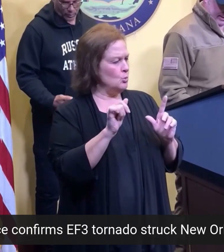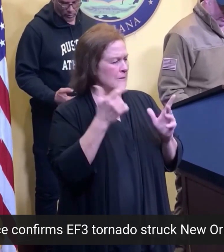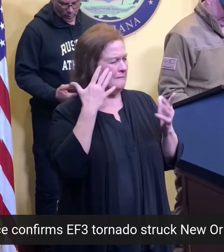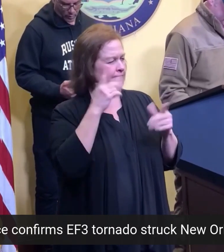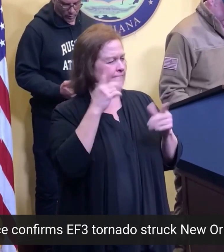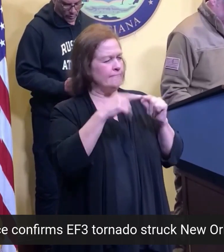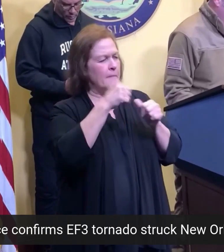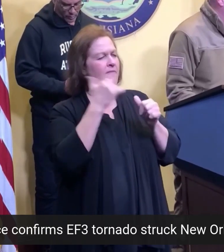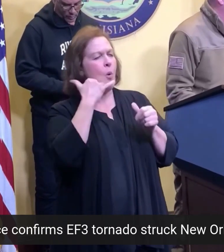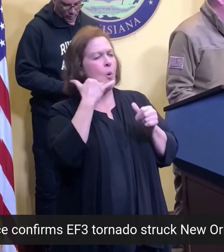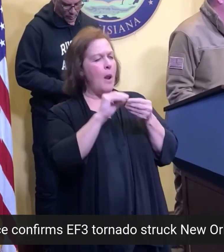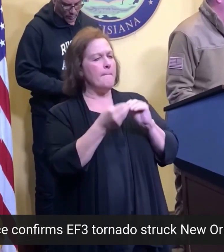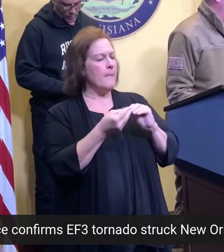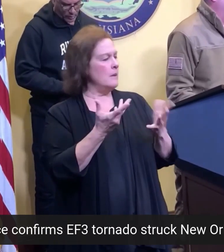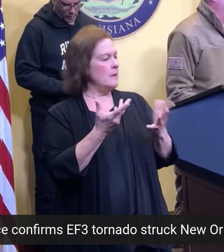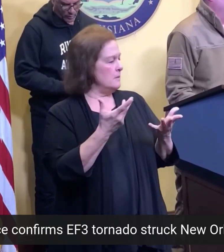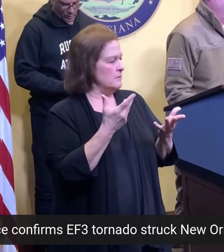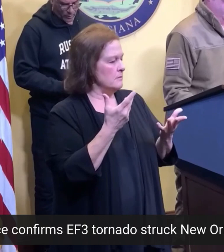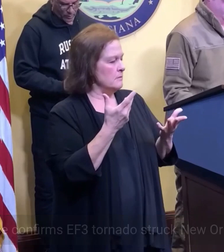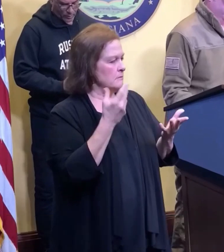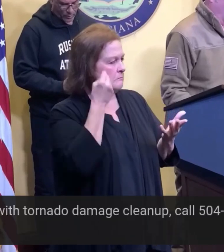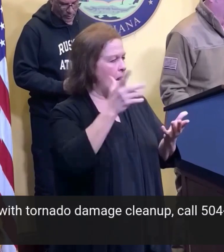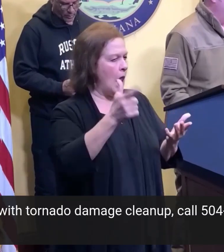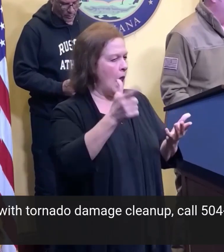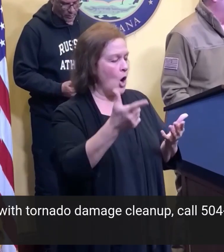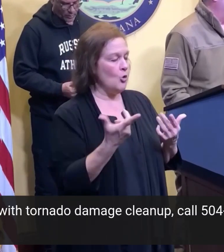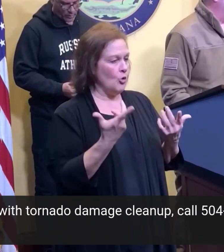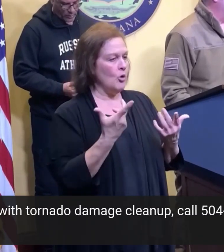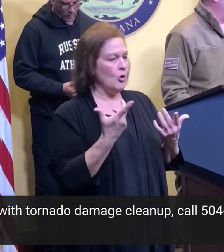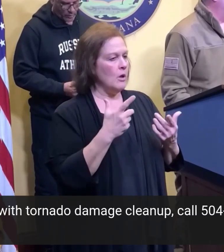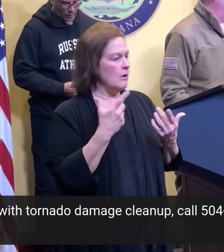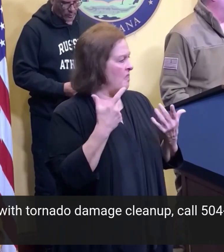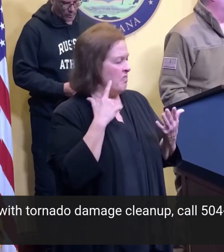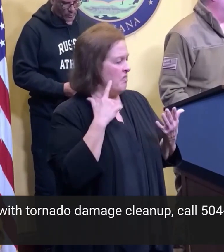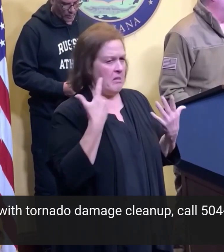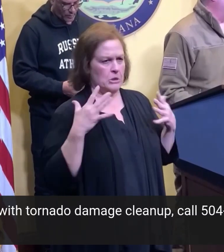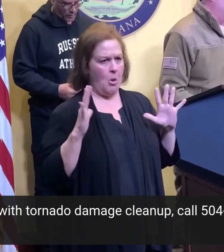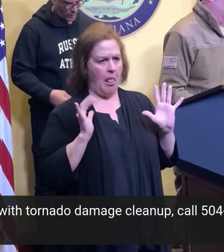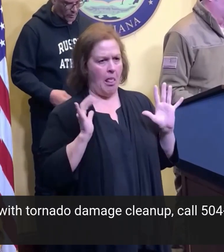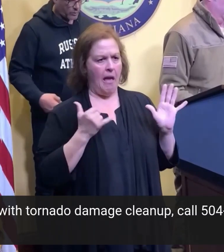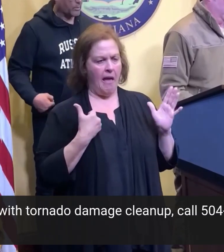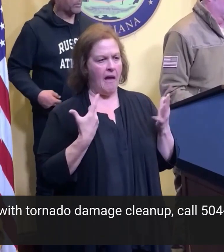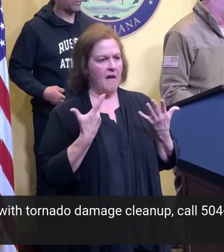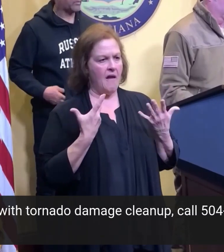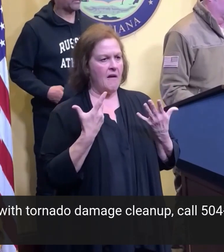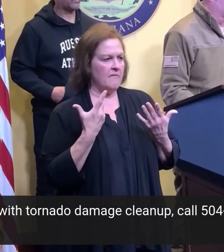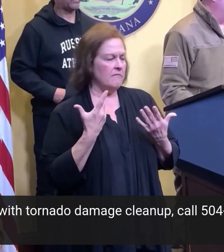really that's all i have right now uh just ongoing efforts uh in the aftermath of this this tornado